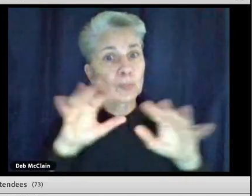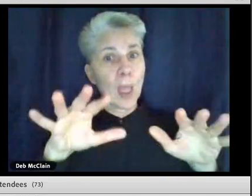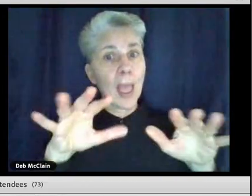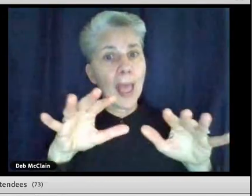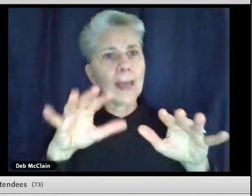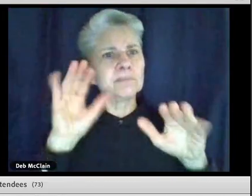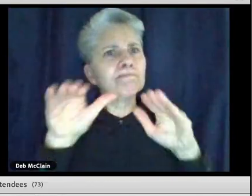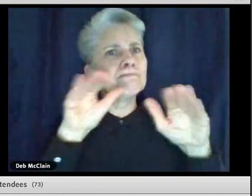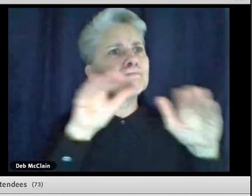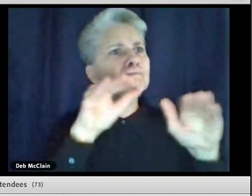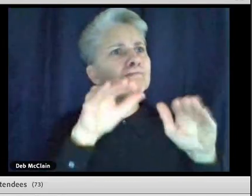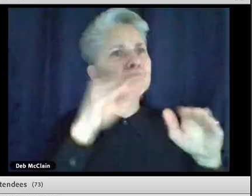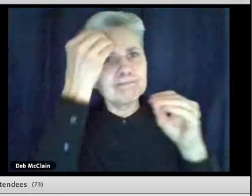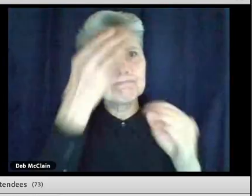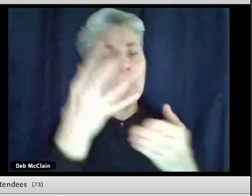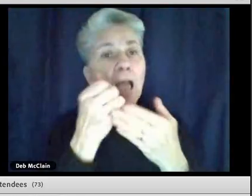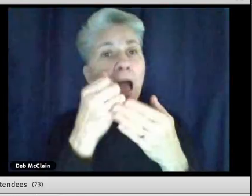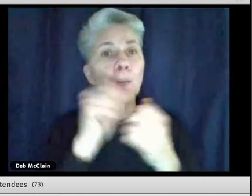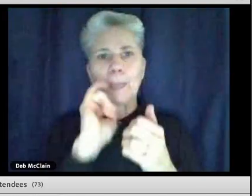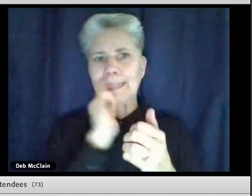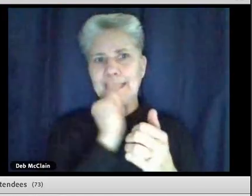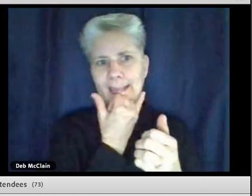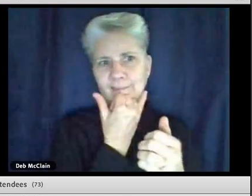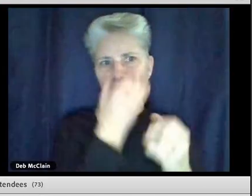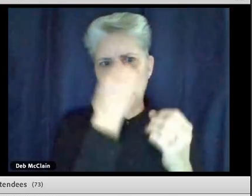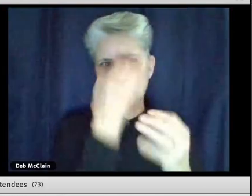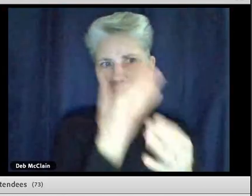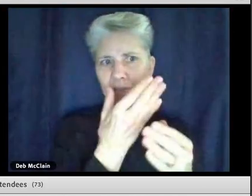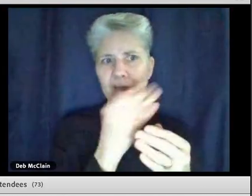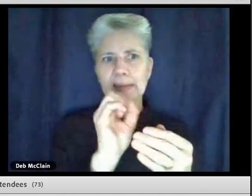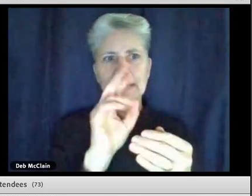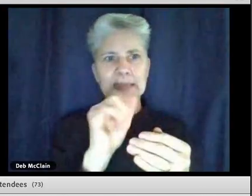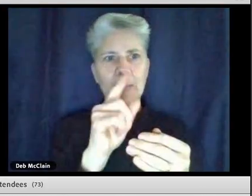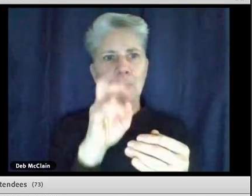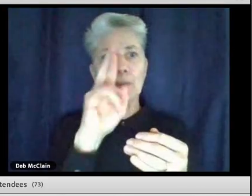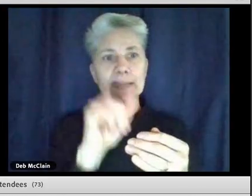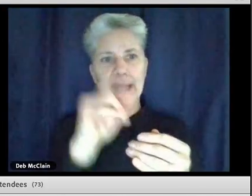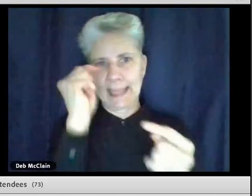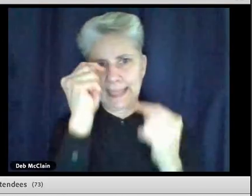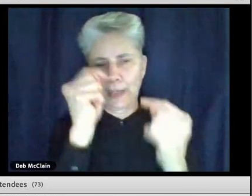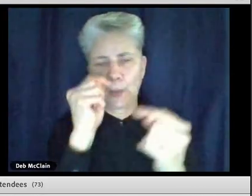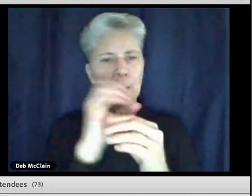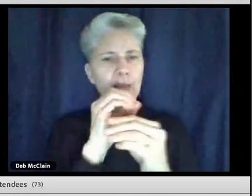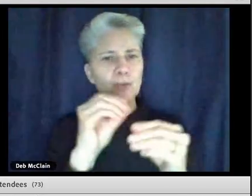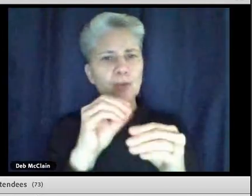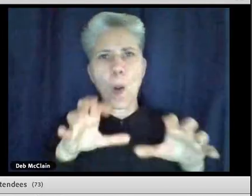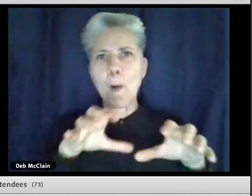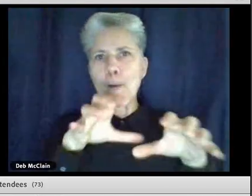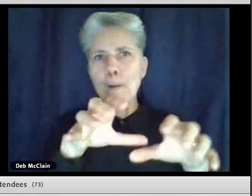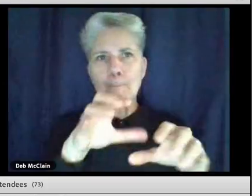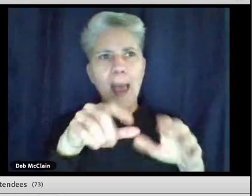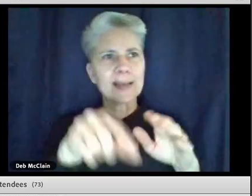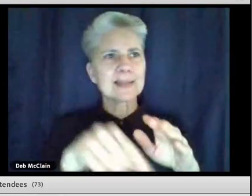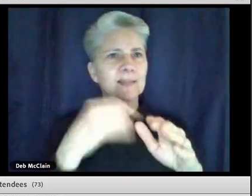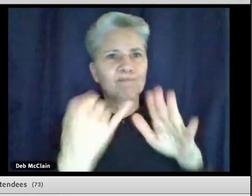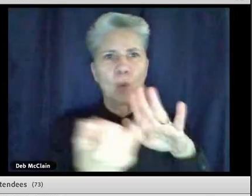So the Pentagon is also trying to spread, you know, trying to help with this misinformation and conspiracy theories.